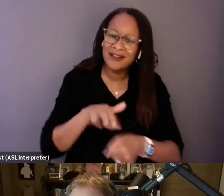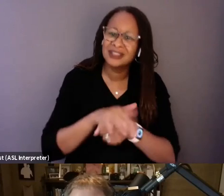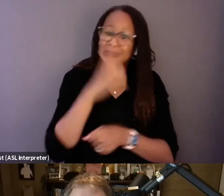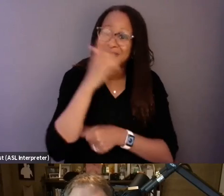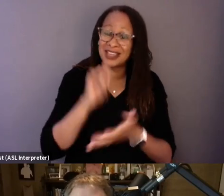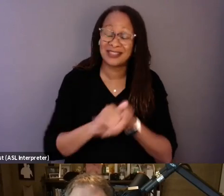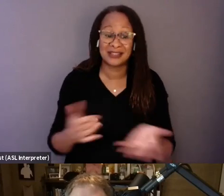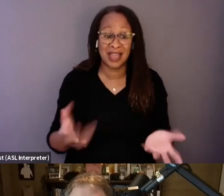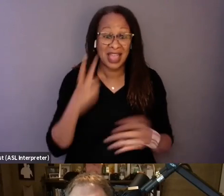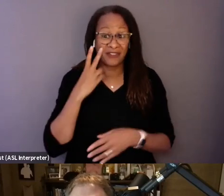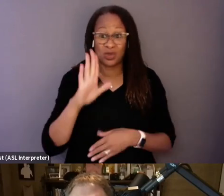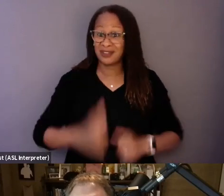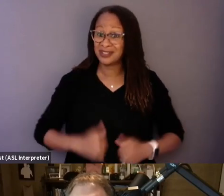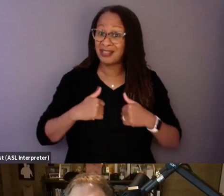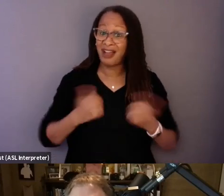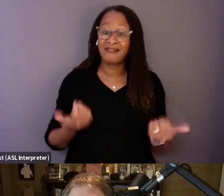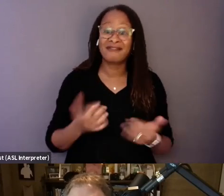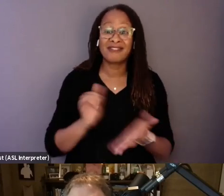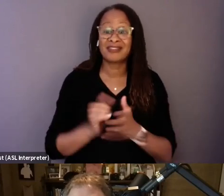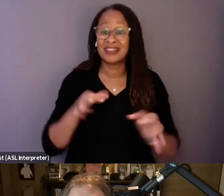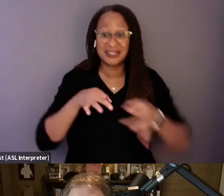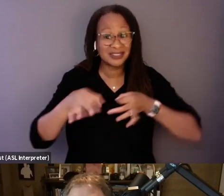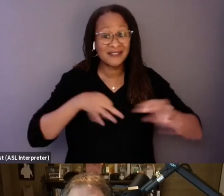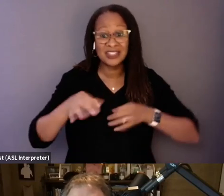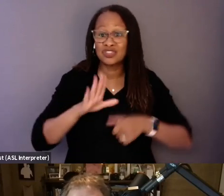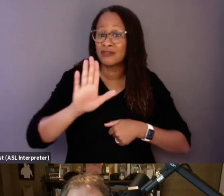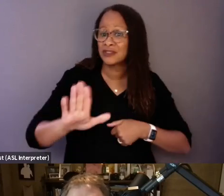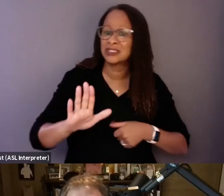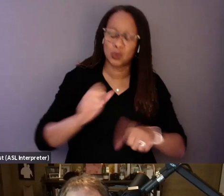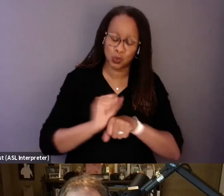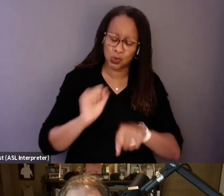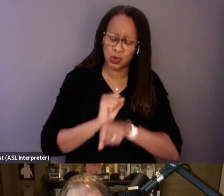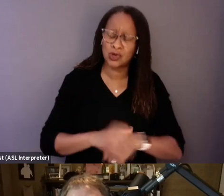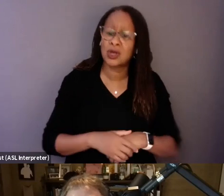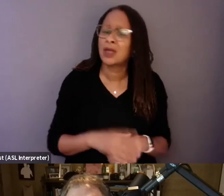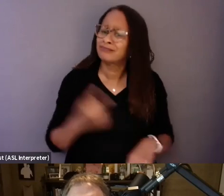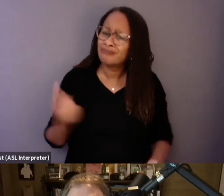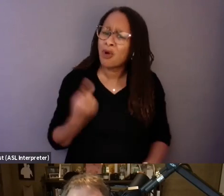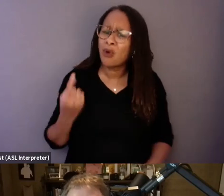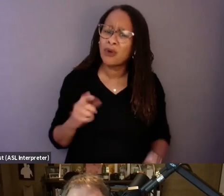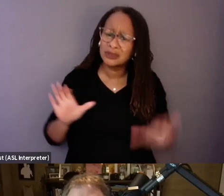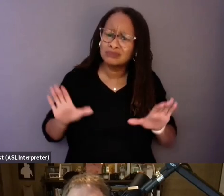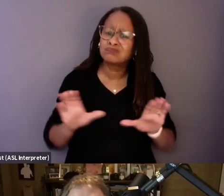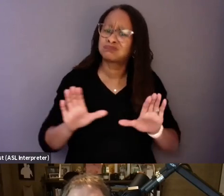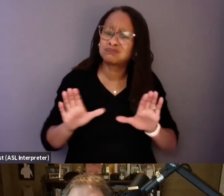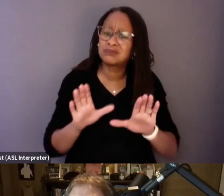If you look at his life that's the definition of his work. He was always pushing into new areas.